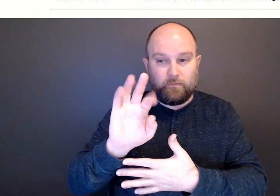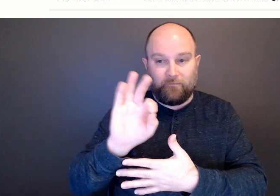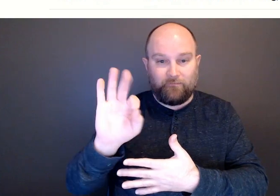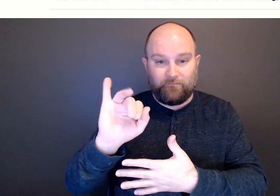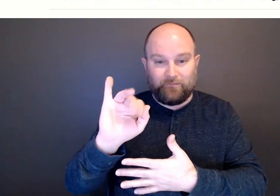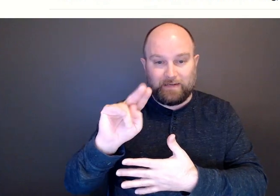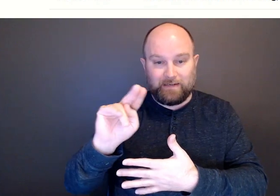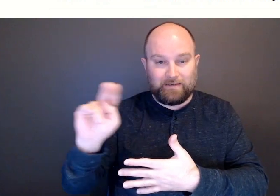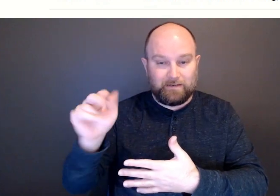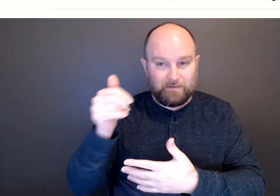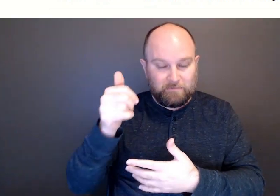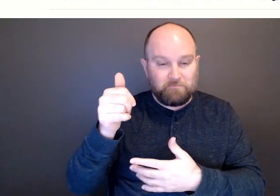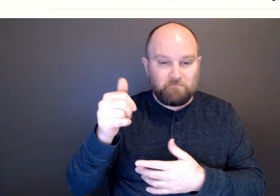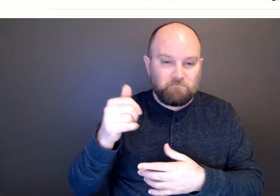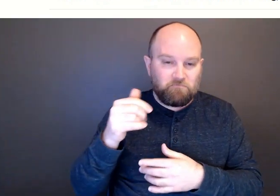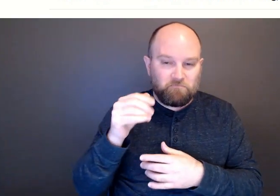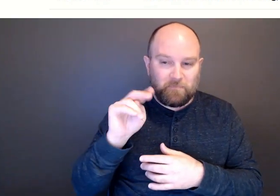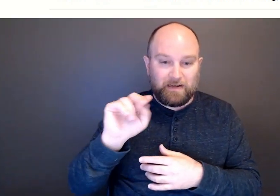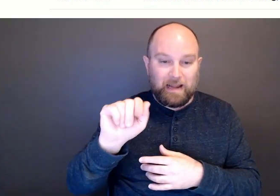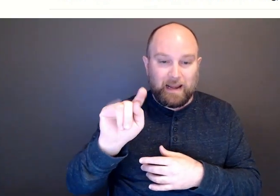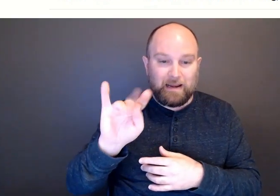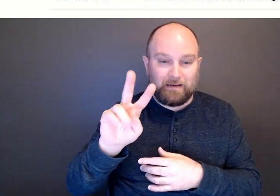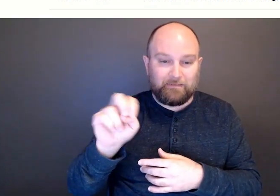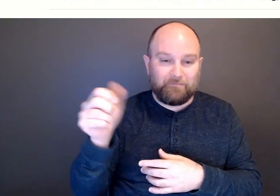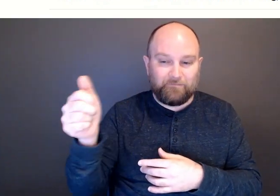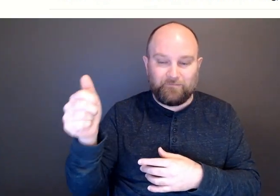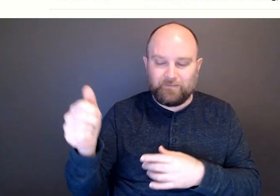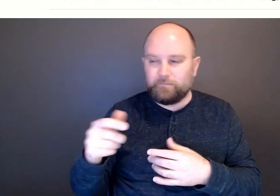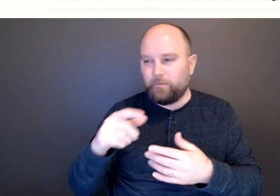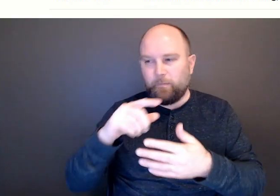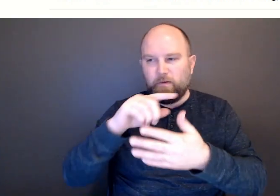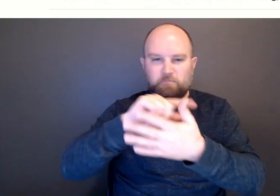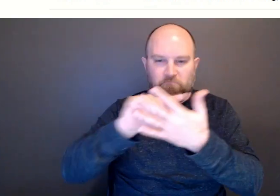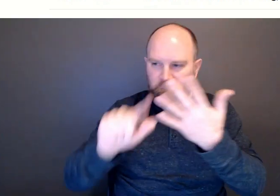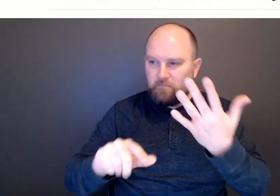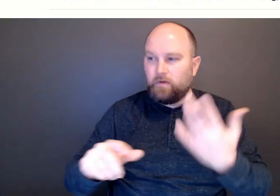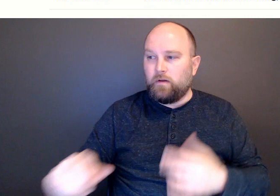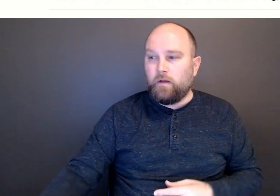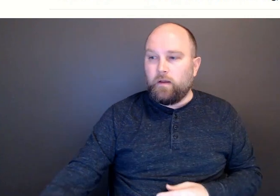we have five authors of this bill Becker Finn who's native themselves